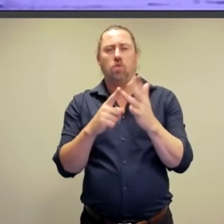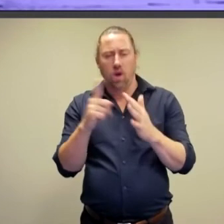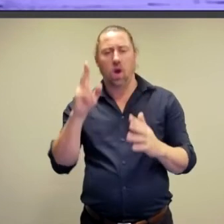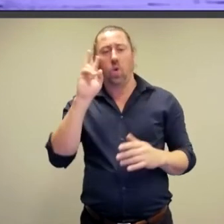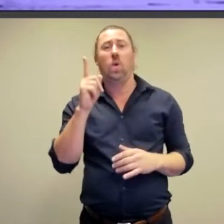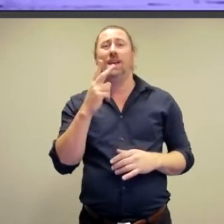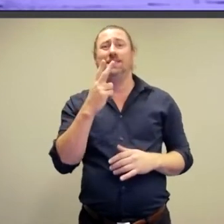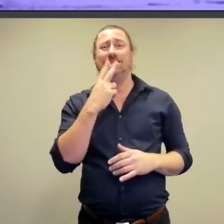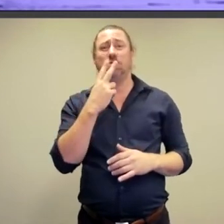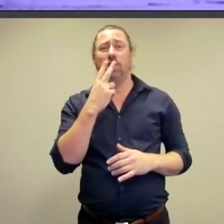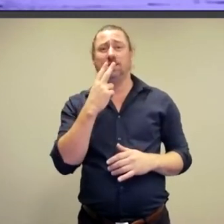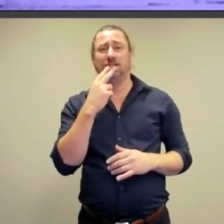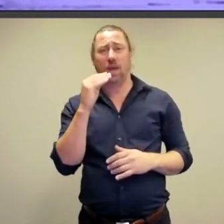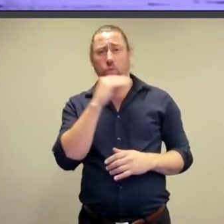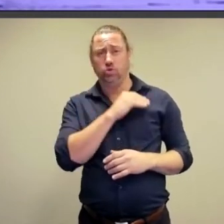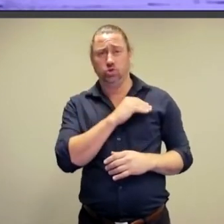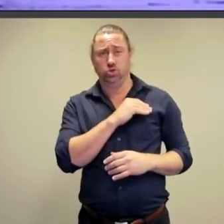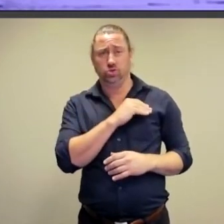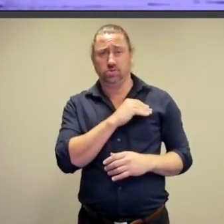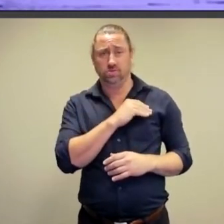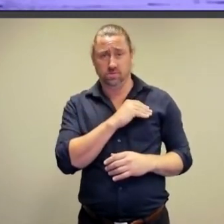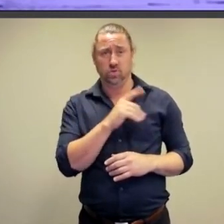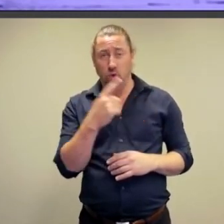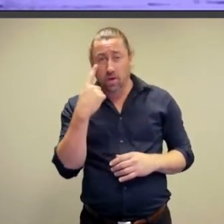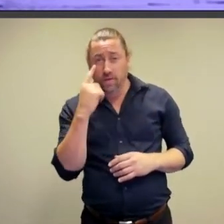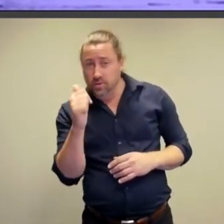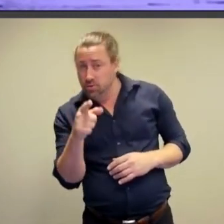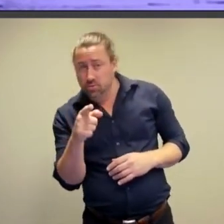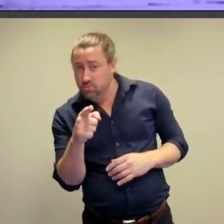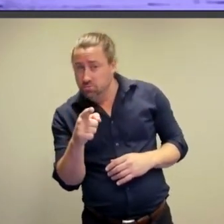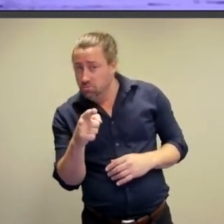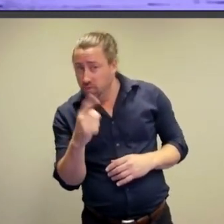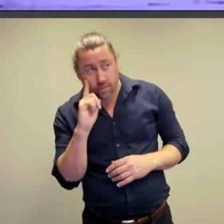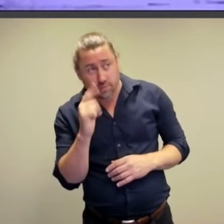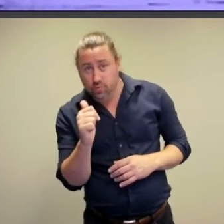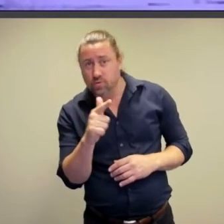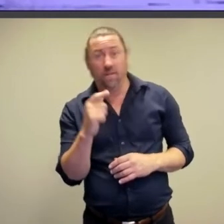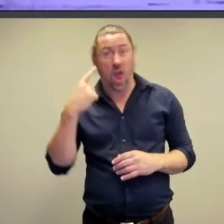and anyone who has seen or